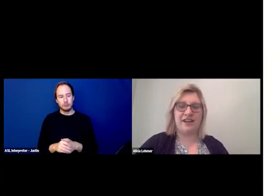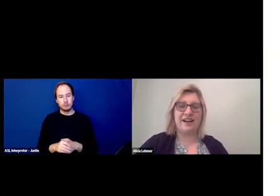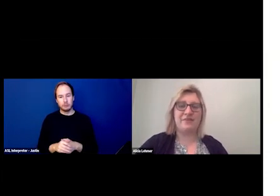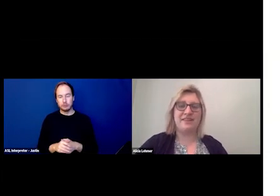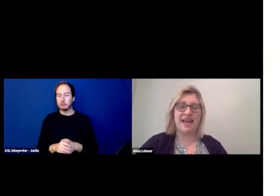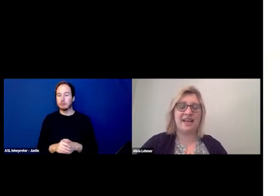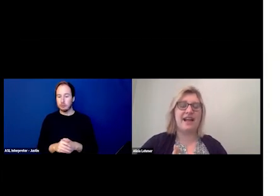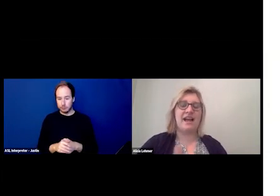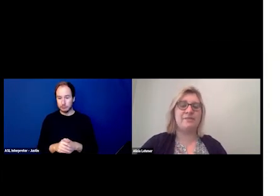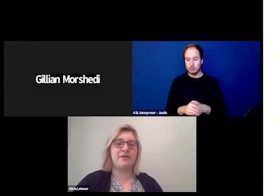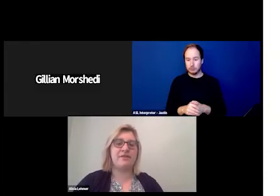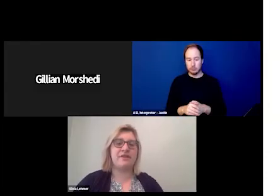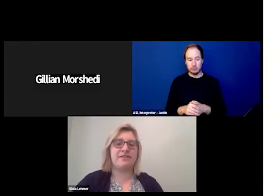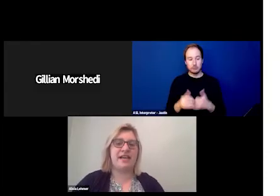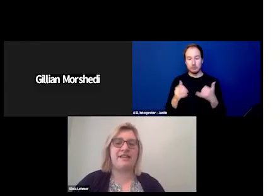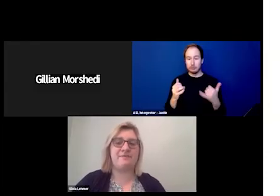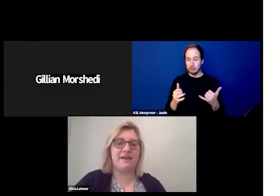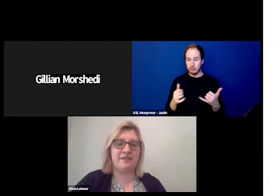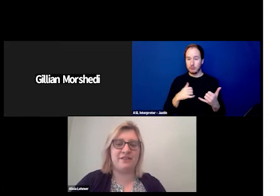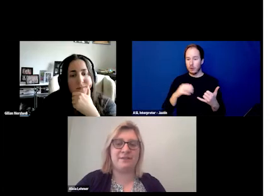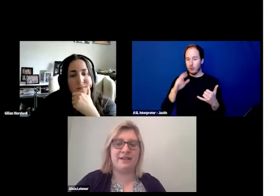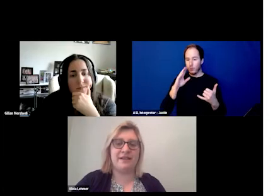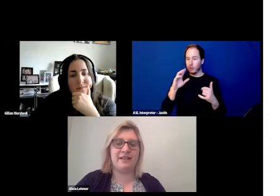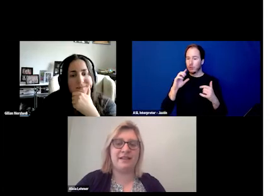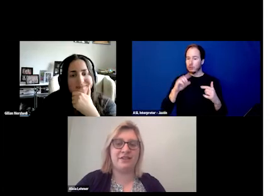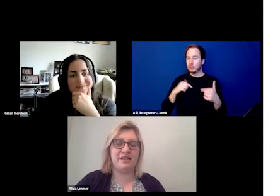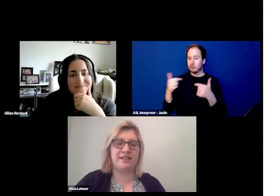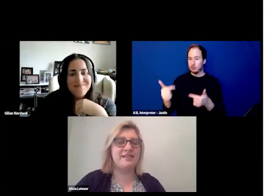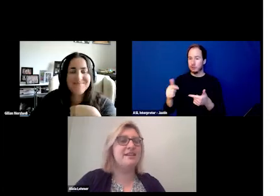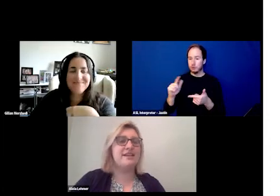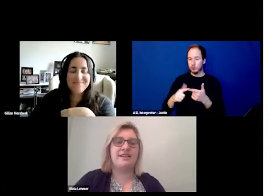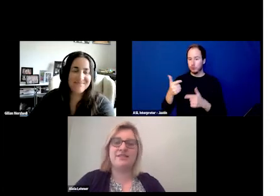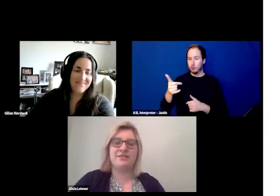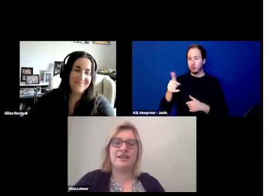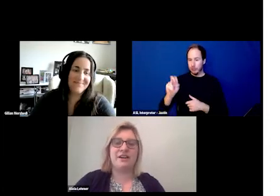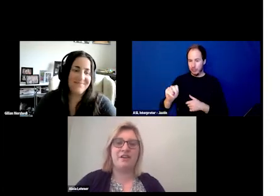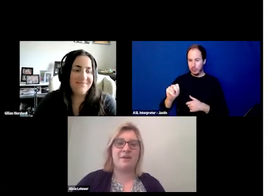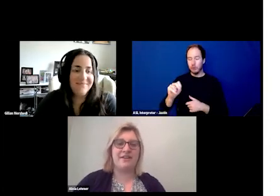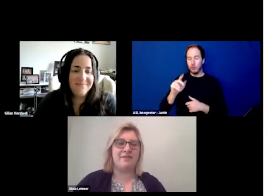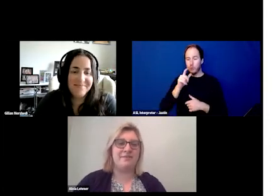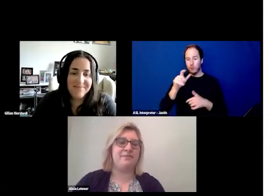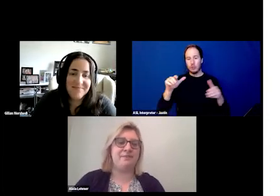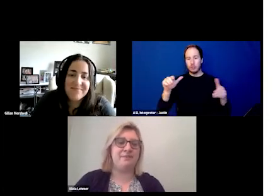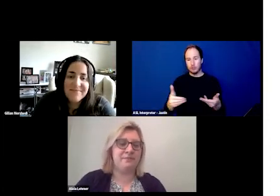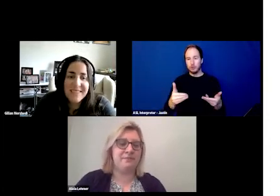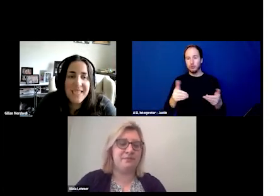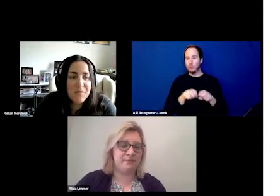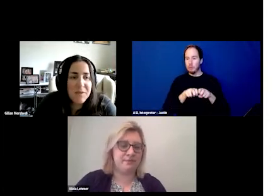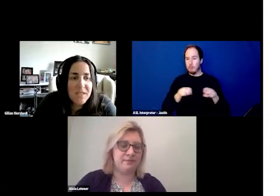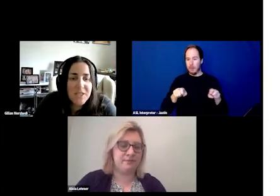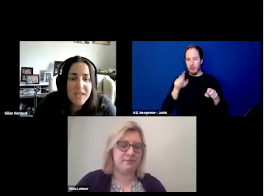Right, and with that, I am going to hand it back over to my colleague Gillian to kick off hard panel. Thanks so much, Alicia,